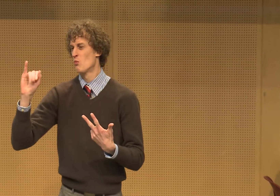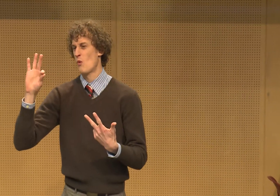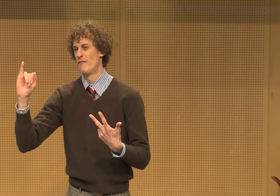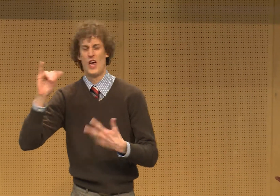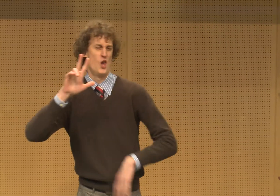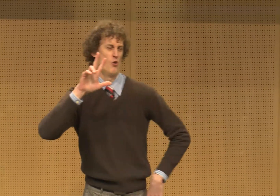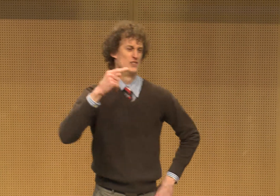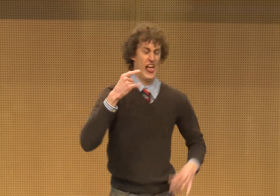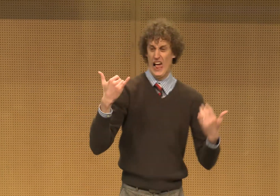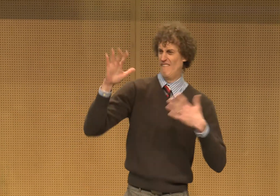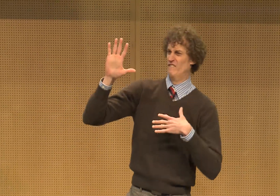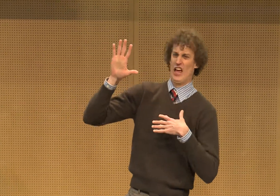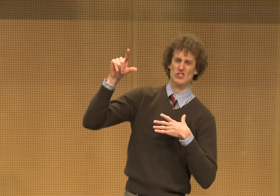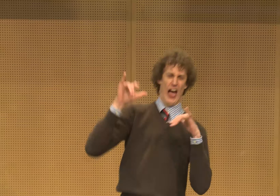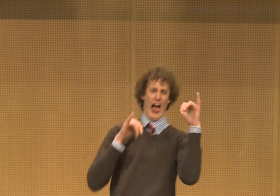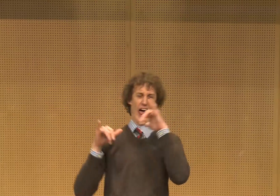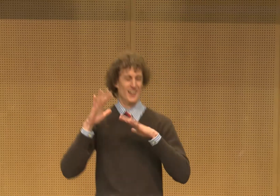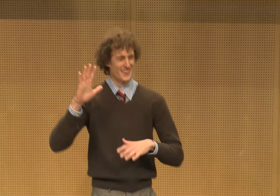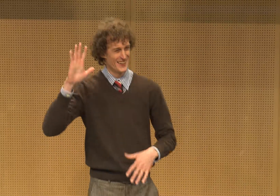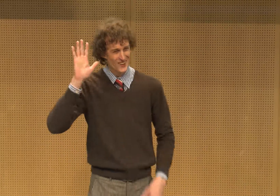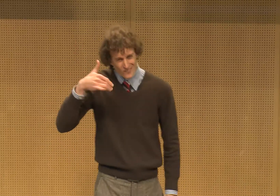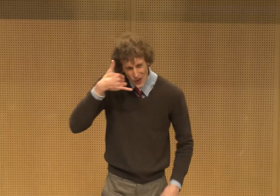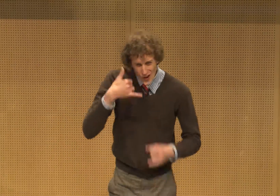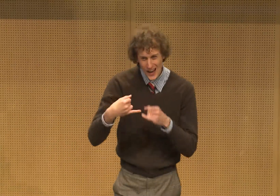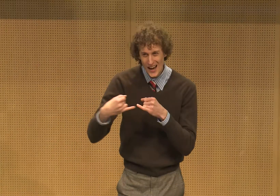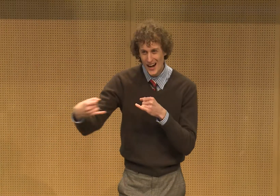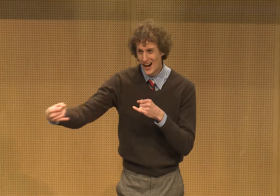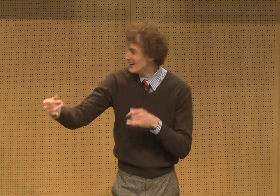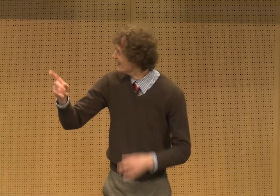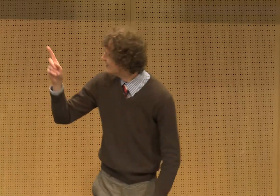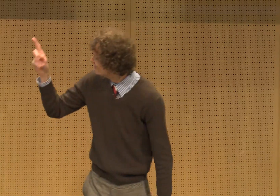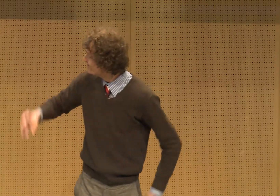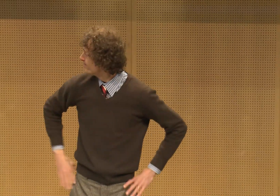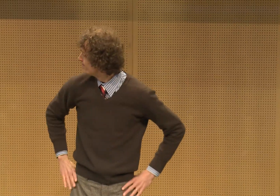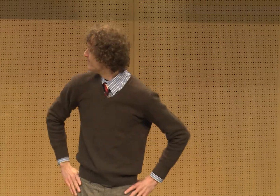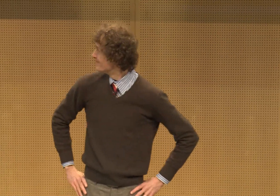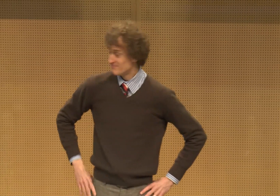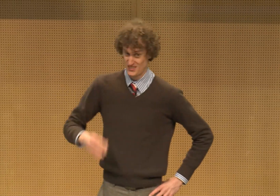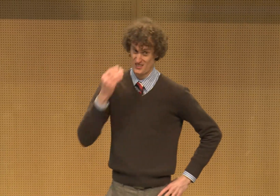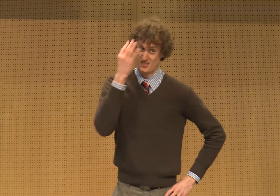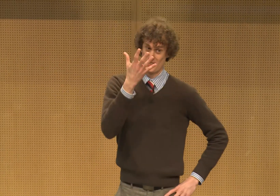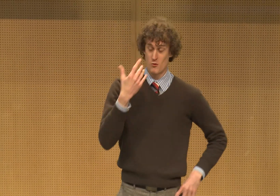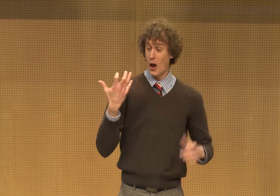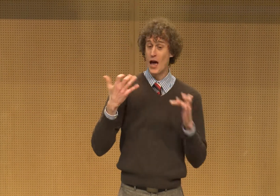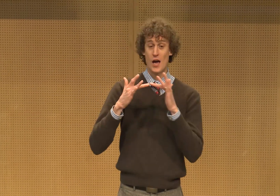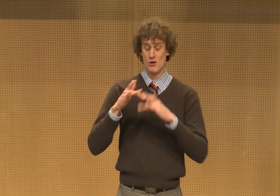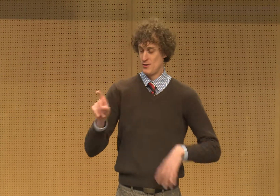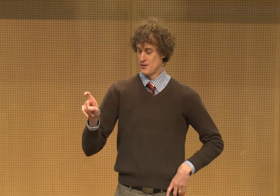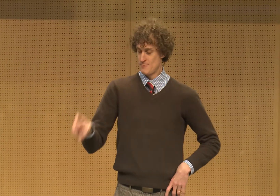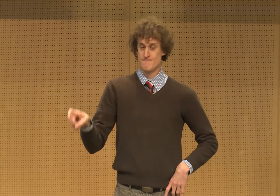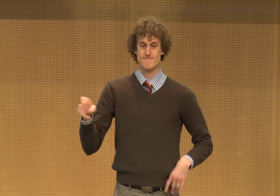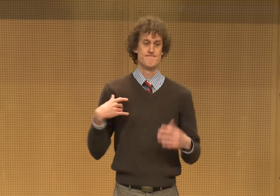So now we've got cable DSL, WiFi, 3G, 4G. Oh, my goodness! But not back then.